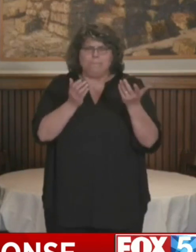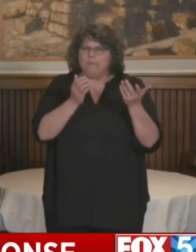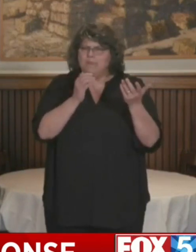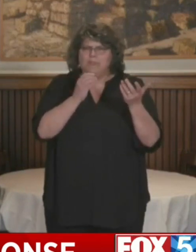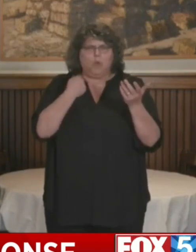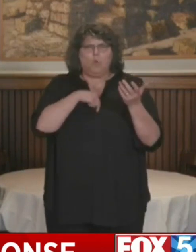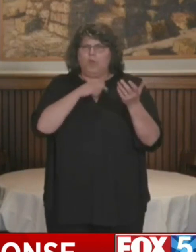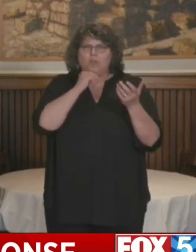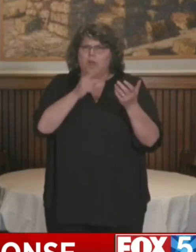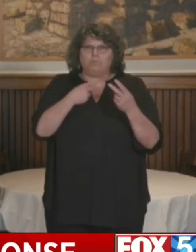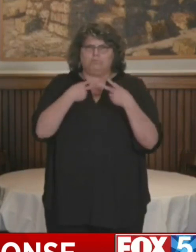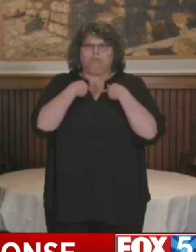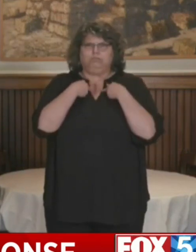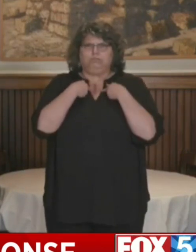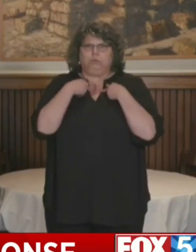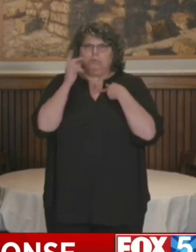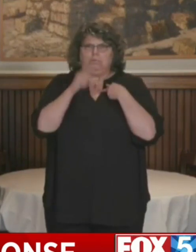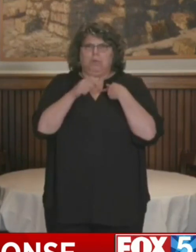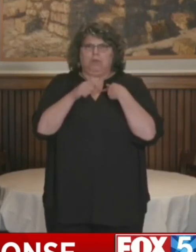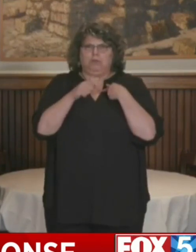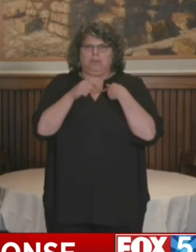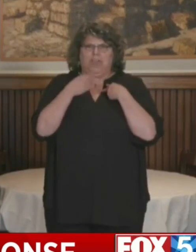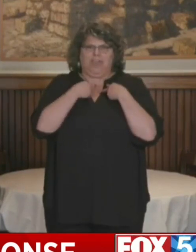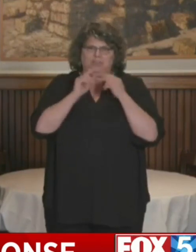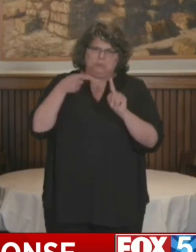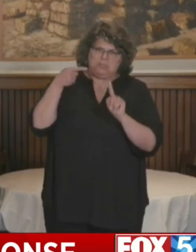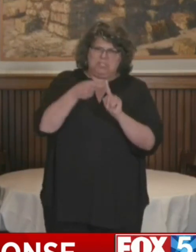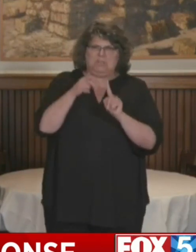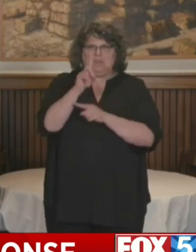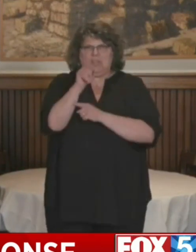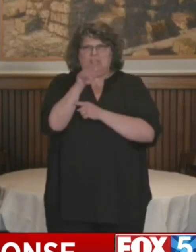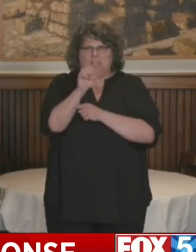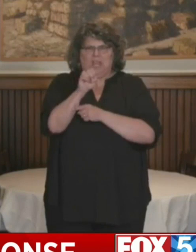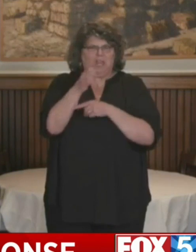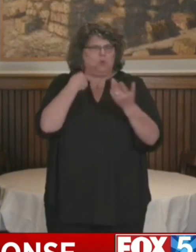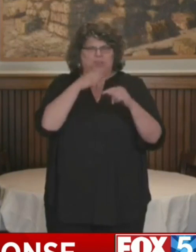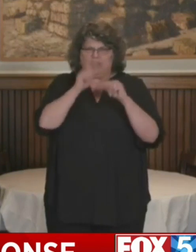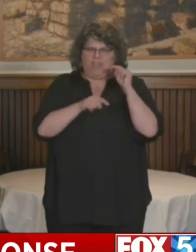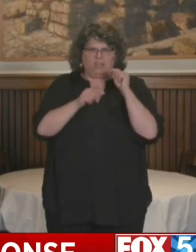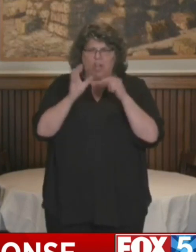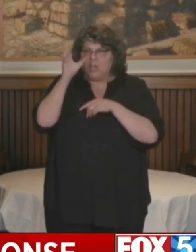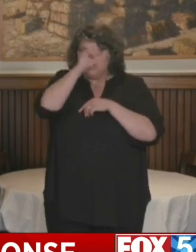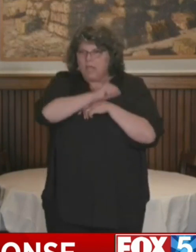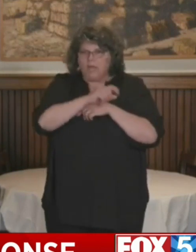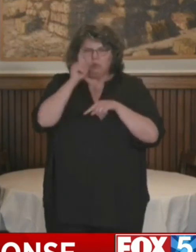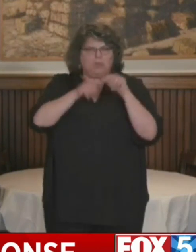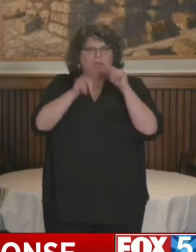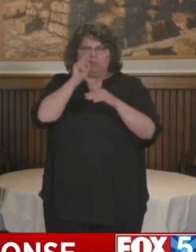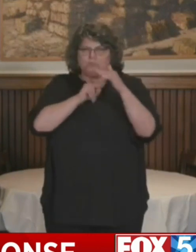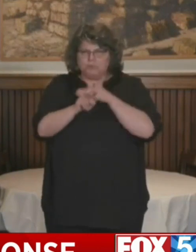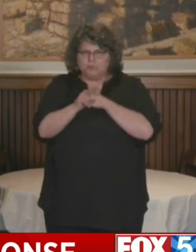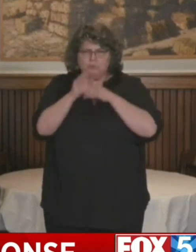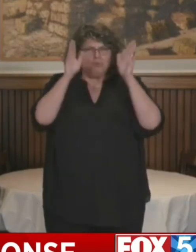DYNAMIC PERIOD THAT WE'RE IN IT'S AN ENTER A PERIOD, IT'S NOT AN IDEOLOGICAL ONE